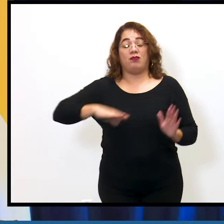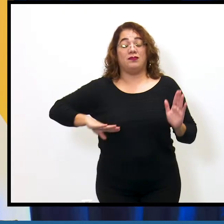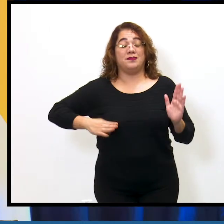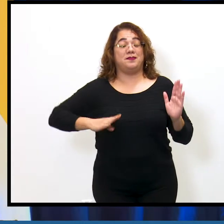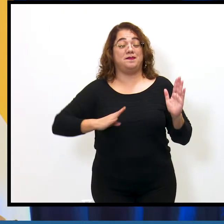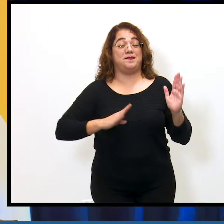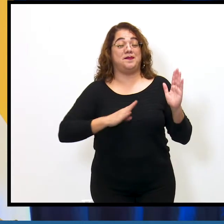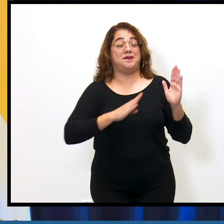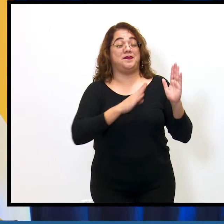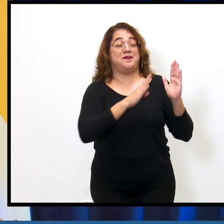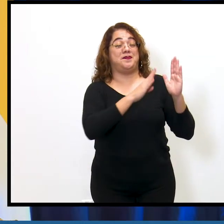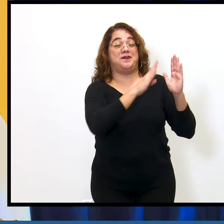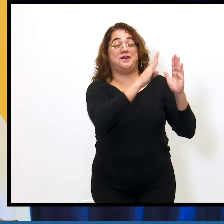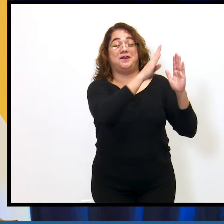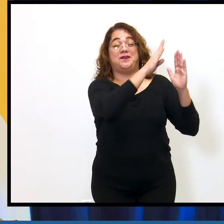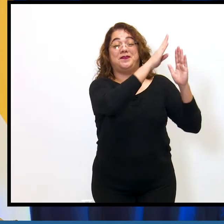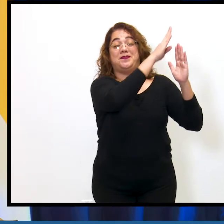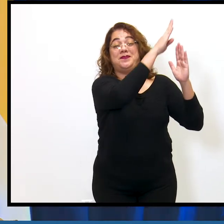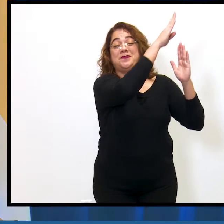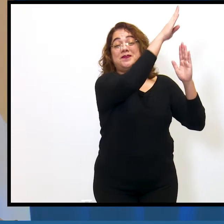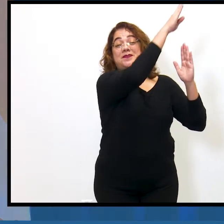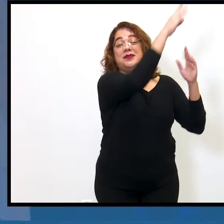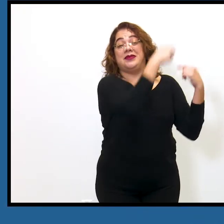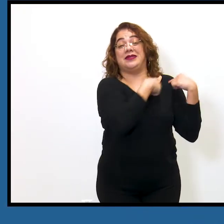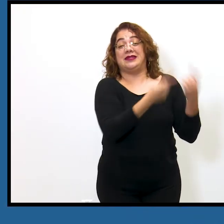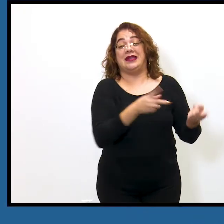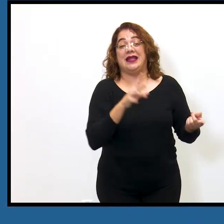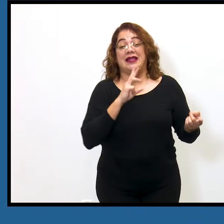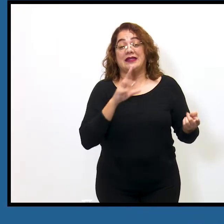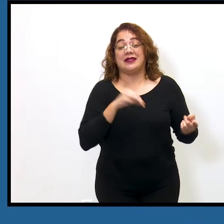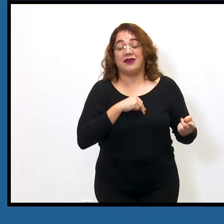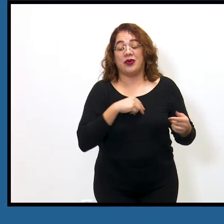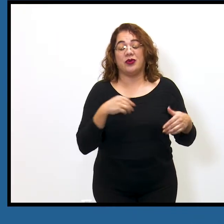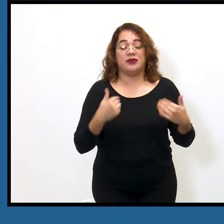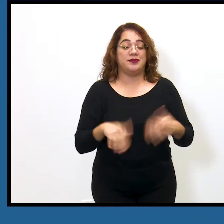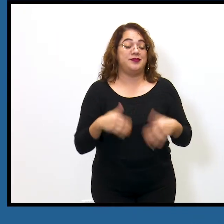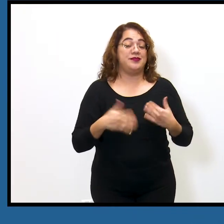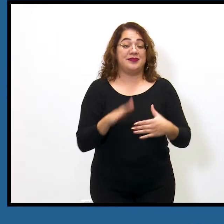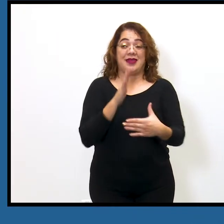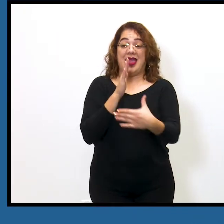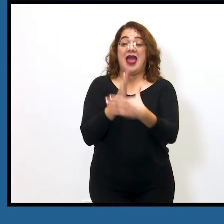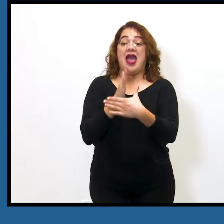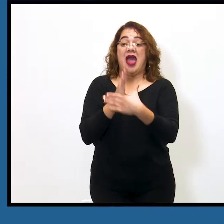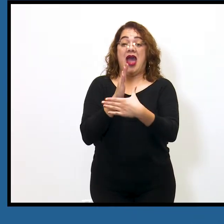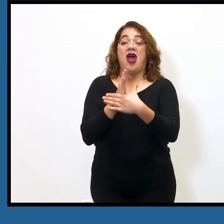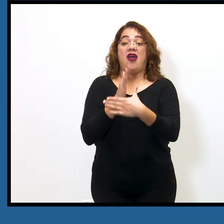the Thanksgiving holiday especially. On average our number of new cases went from 47 per day